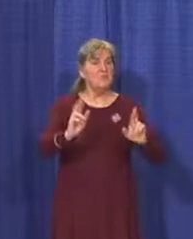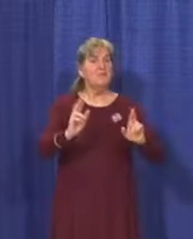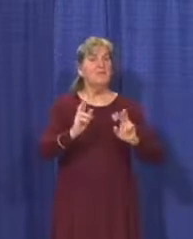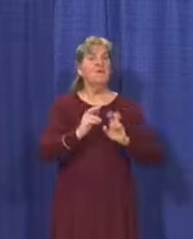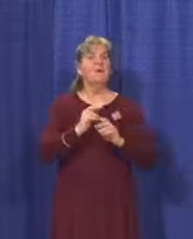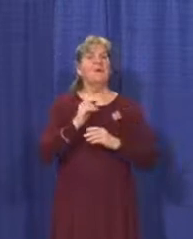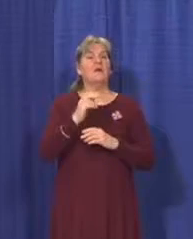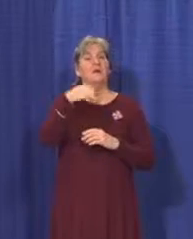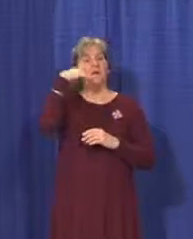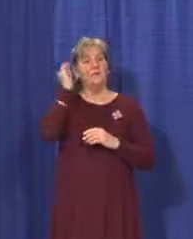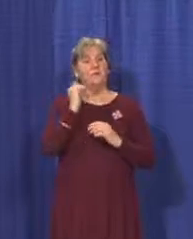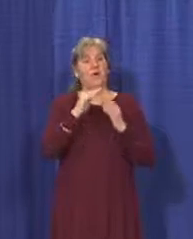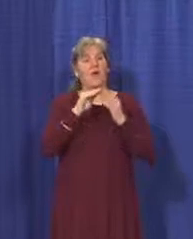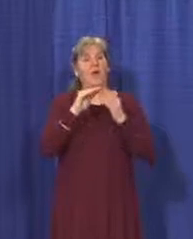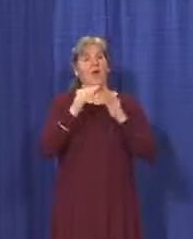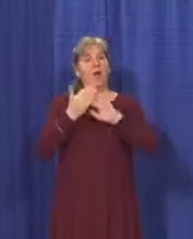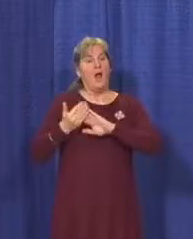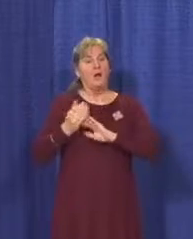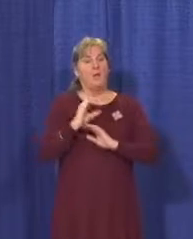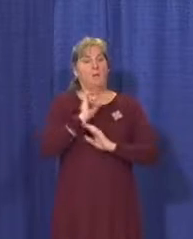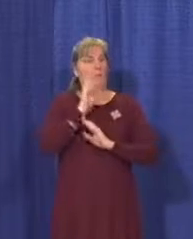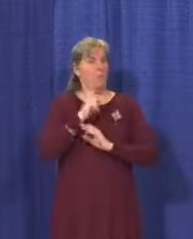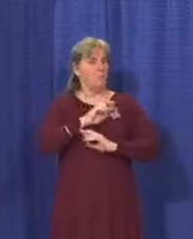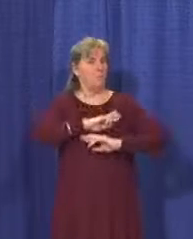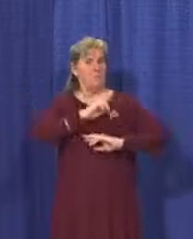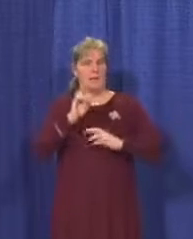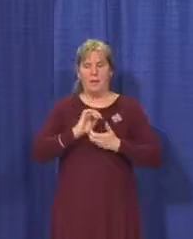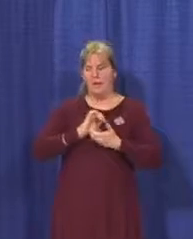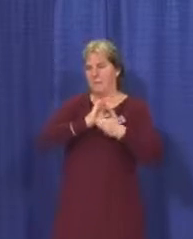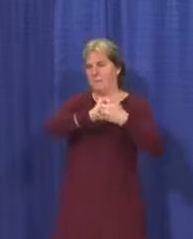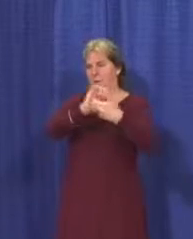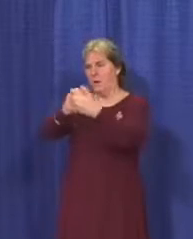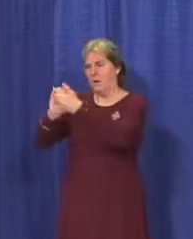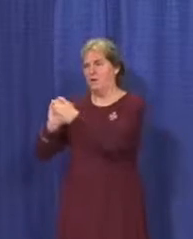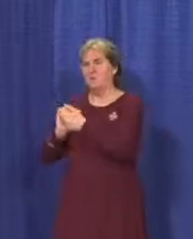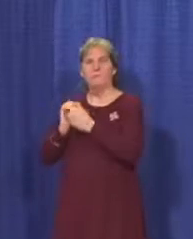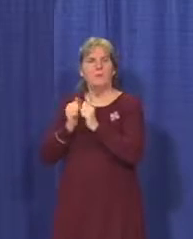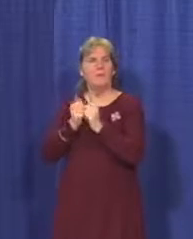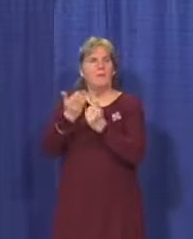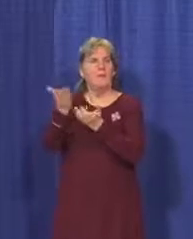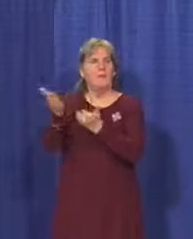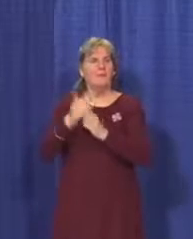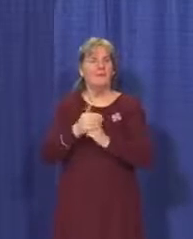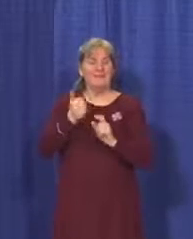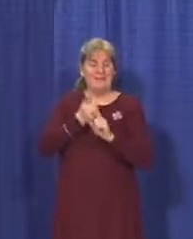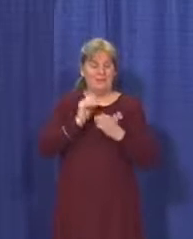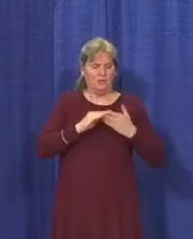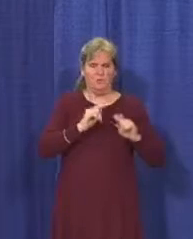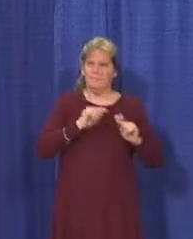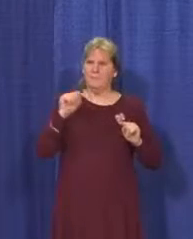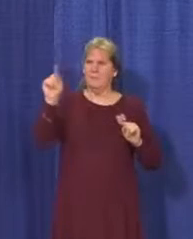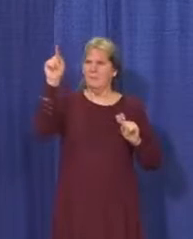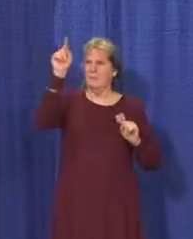and again, the Housing Corporation would be happy to work with our partners in our communities, because each